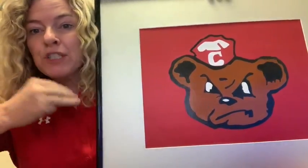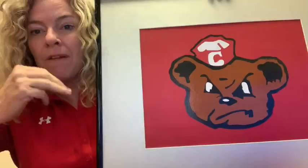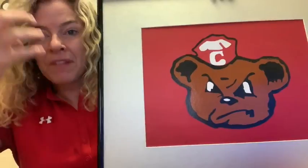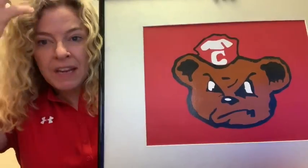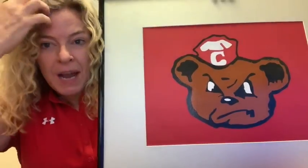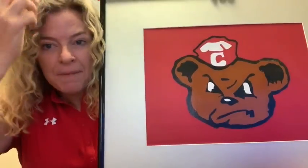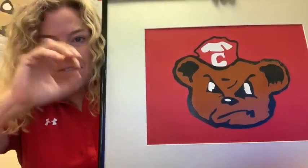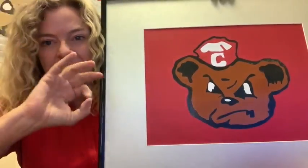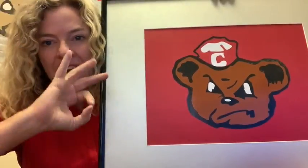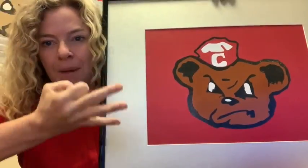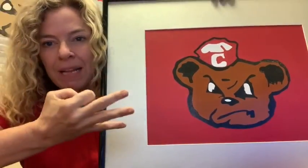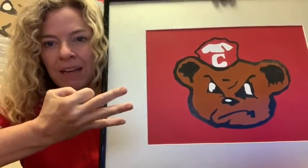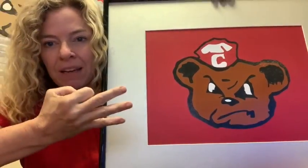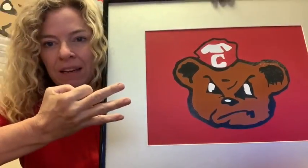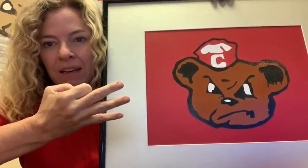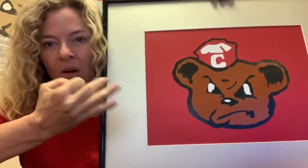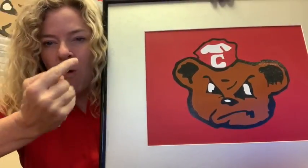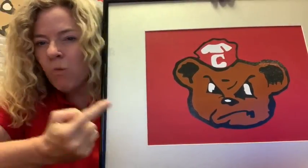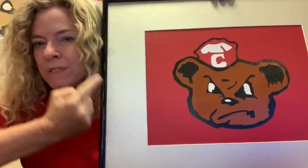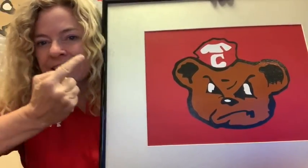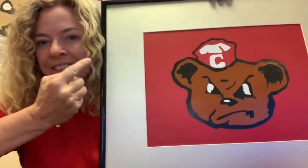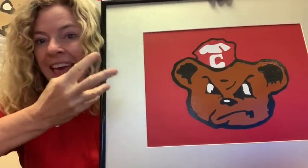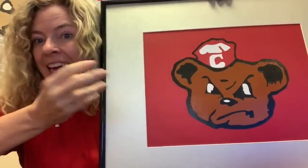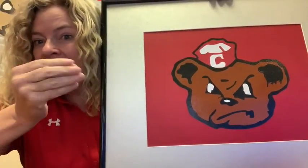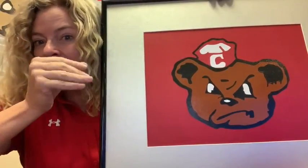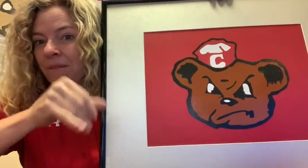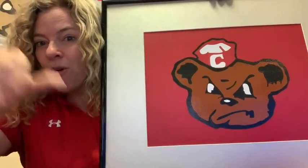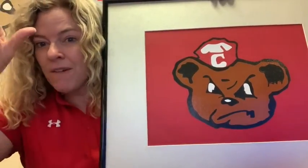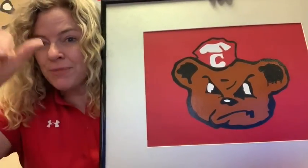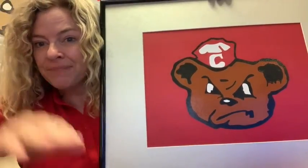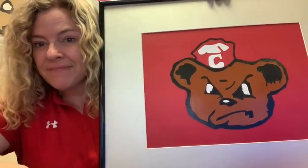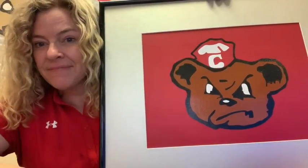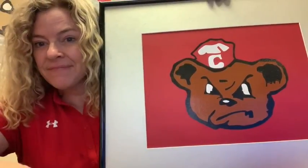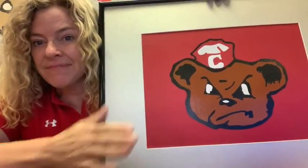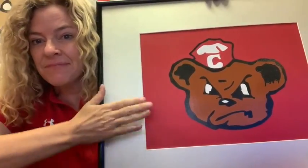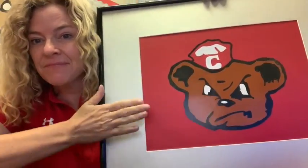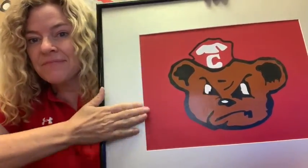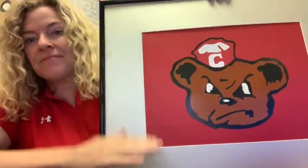Of this, you are all members of our club family always and forever.